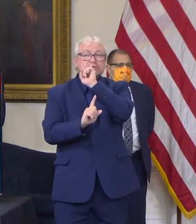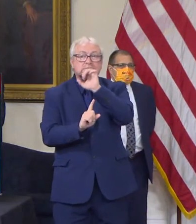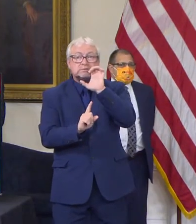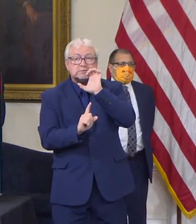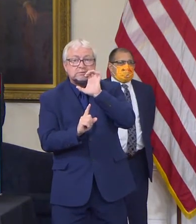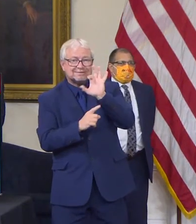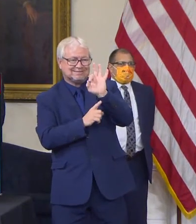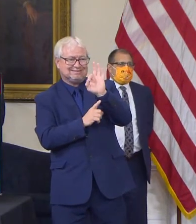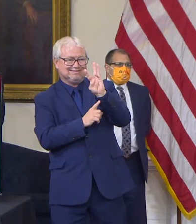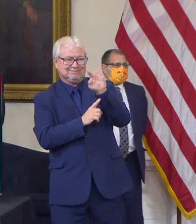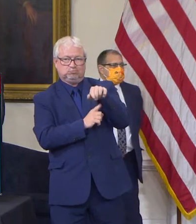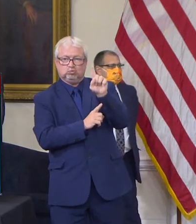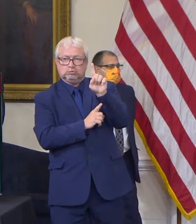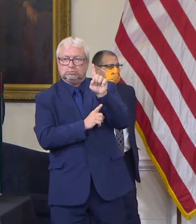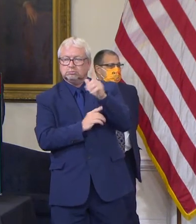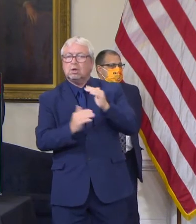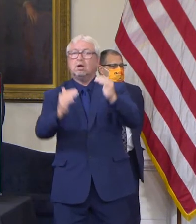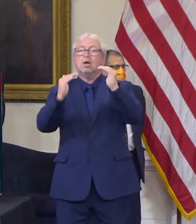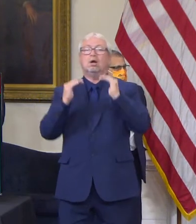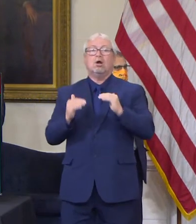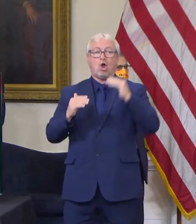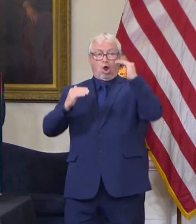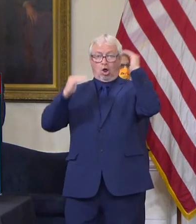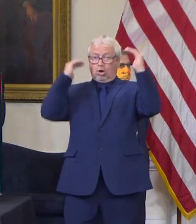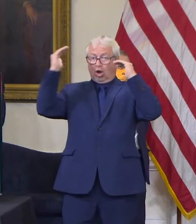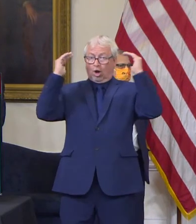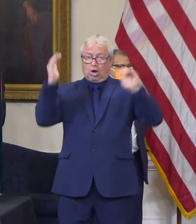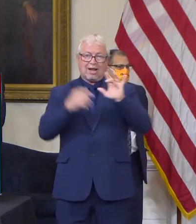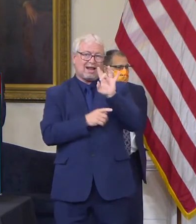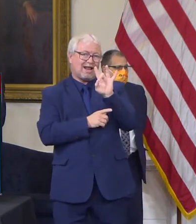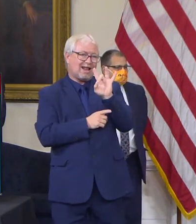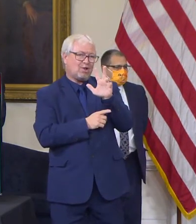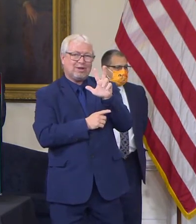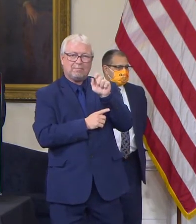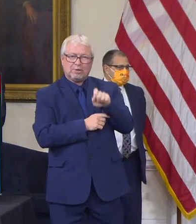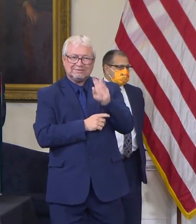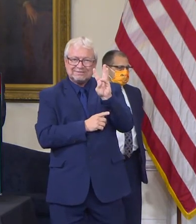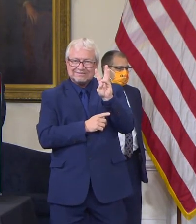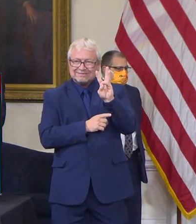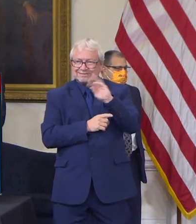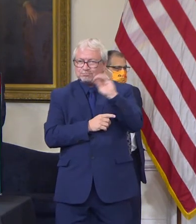1 percent of all Marylanders 65 and older have been vaccinated. 83.